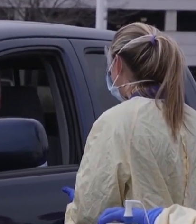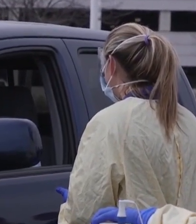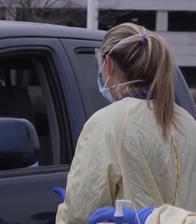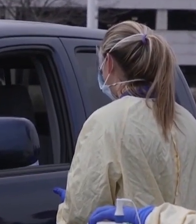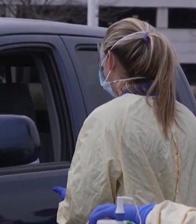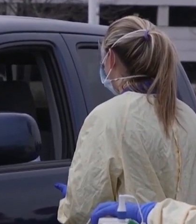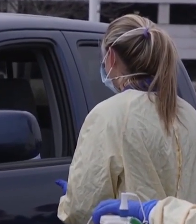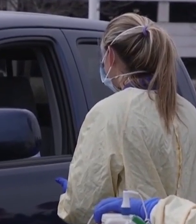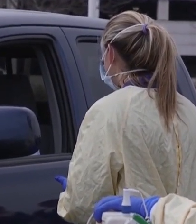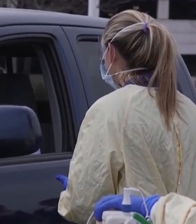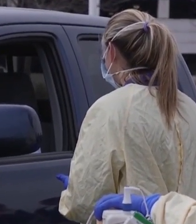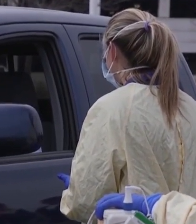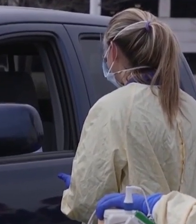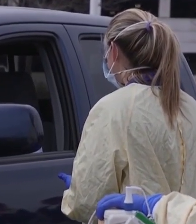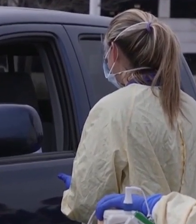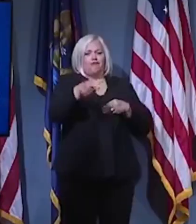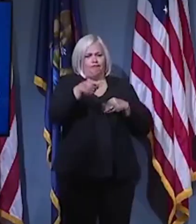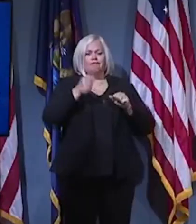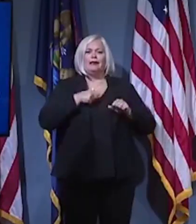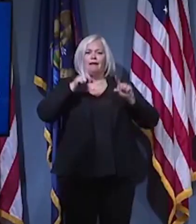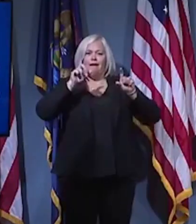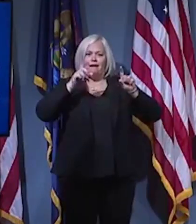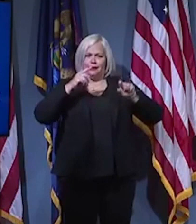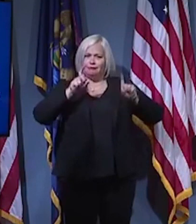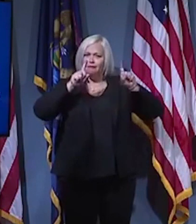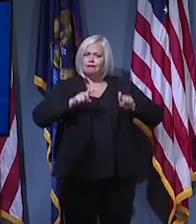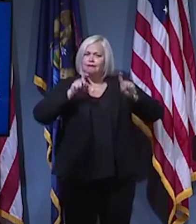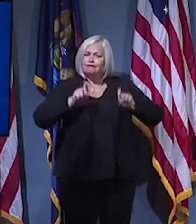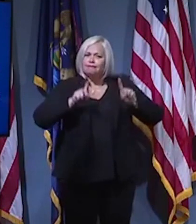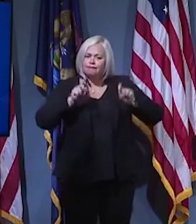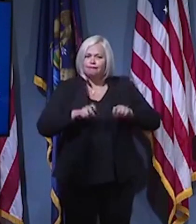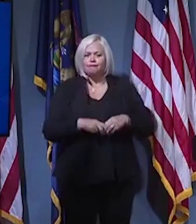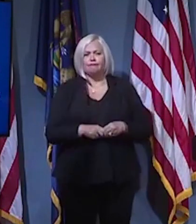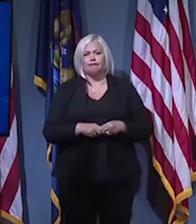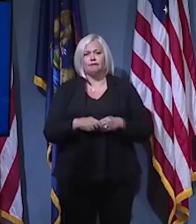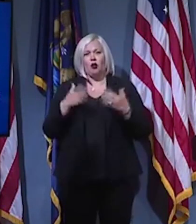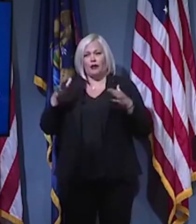ALSO SPOKE OF THE IMPORTANCE OF MASK WEARING AND TESTING